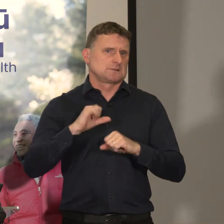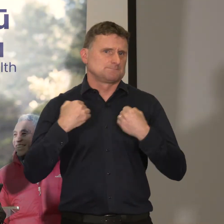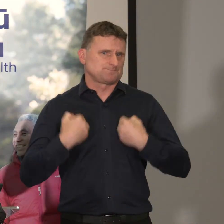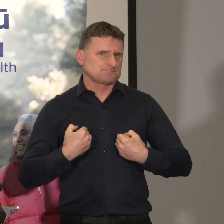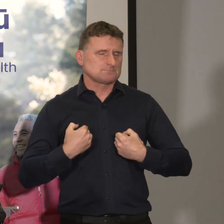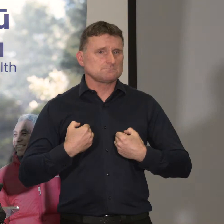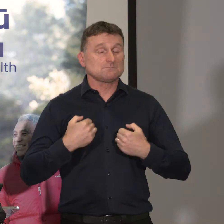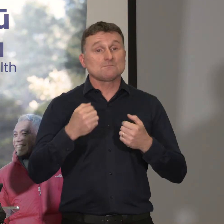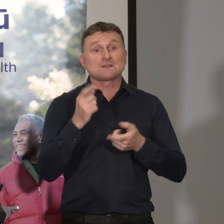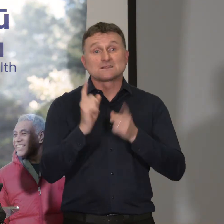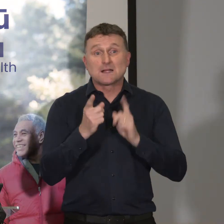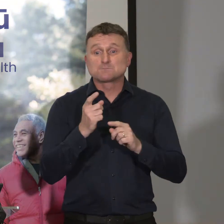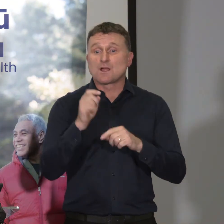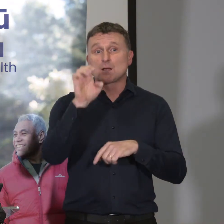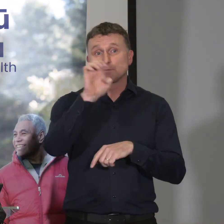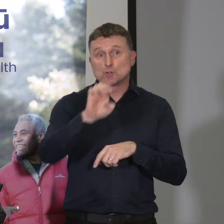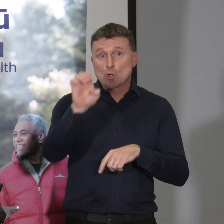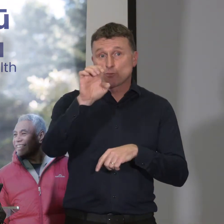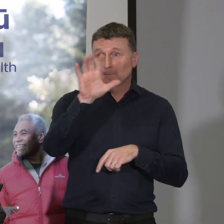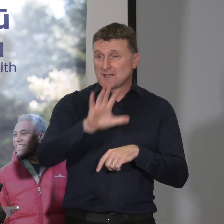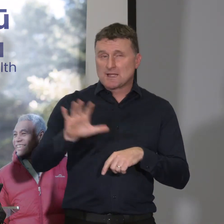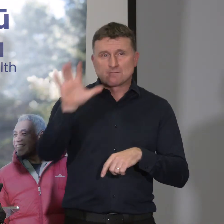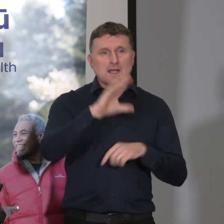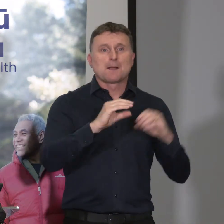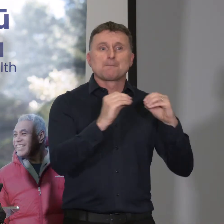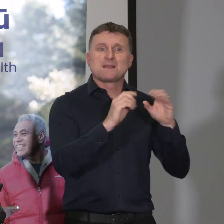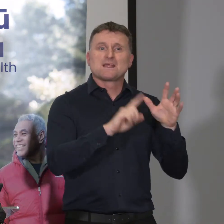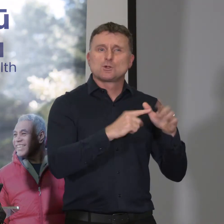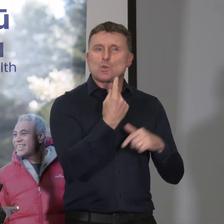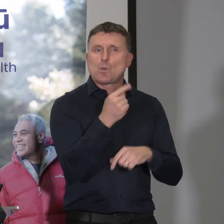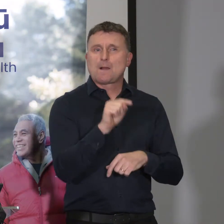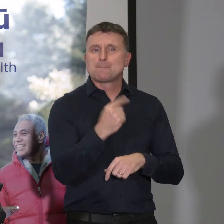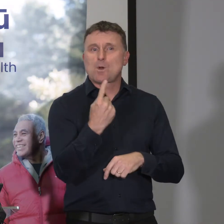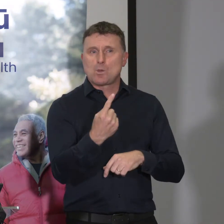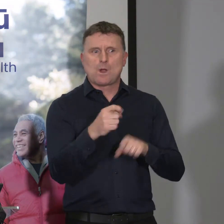increases in cases. Encouragingly in some parts of